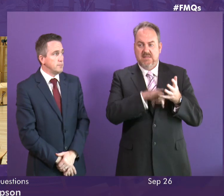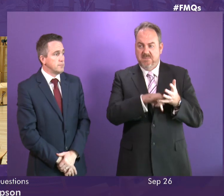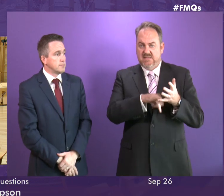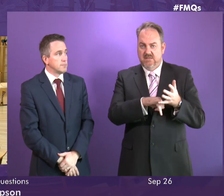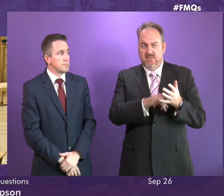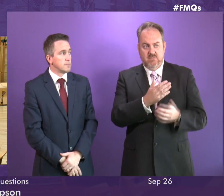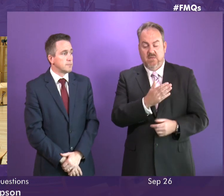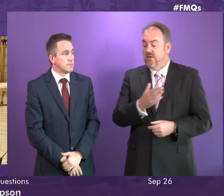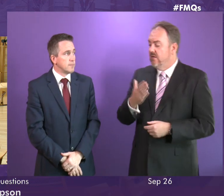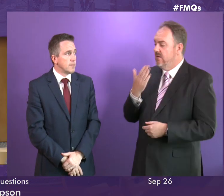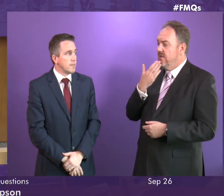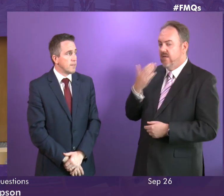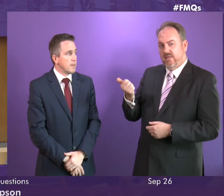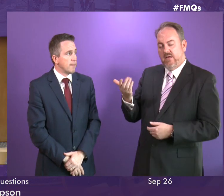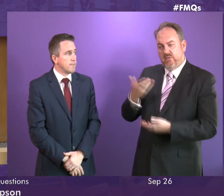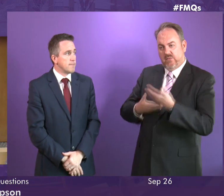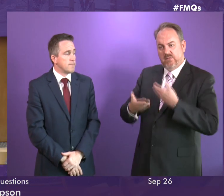Graham Simpson: The Scottish Government has so far received